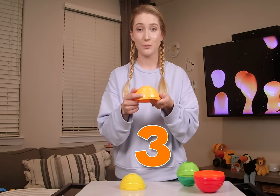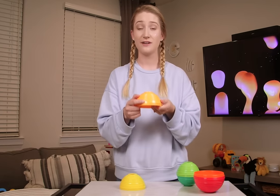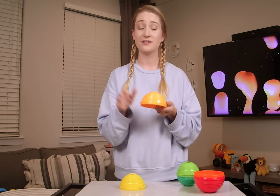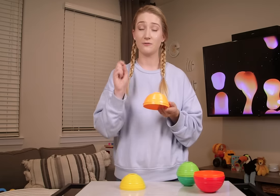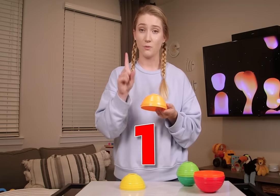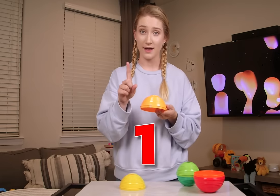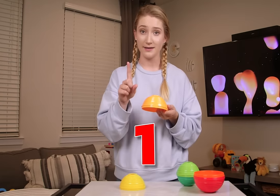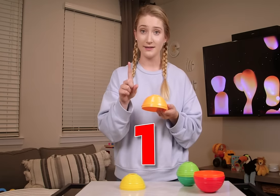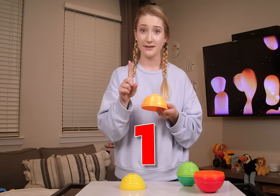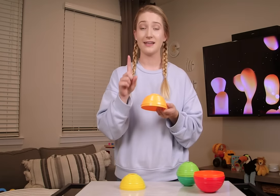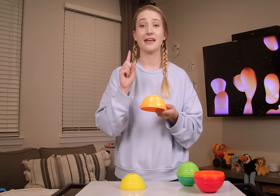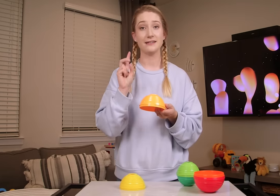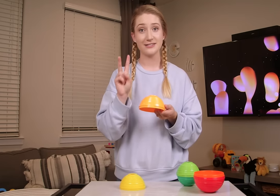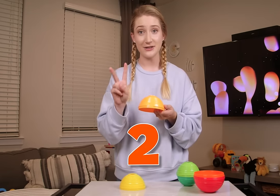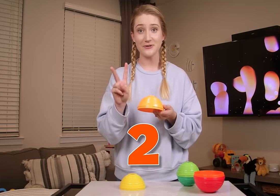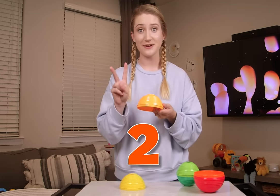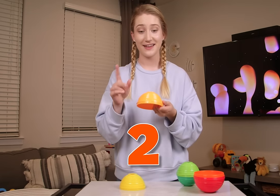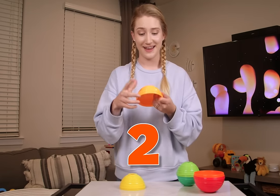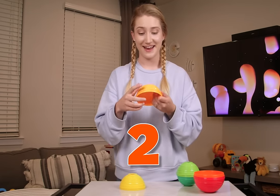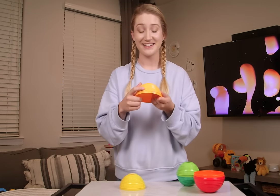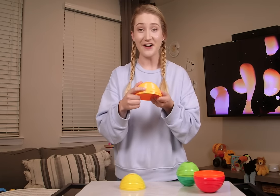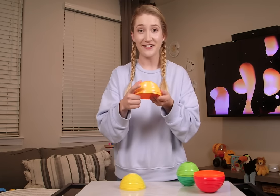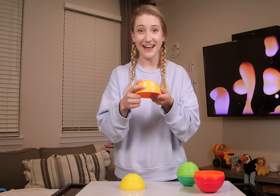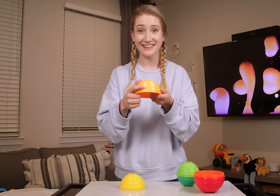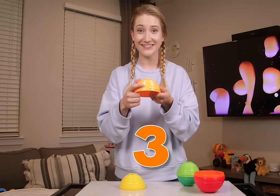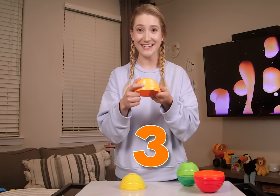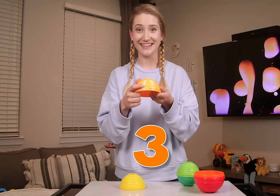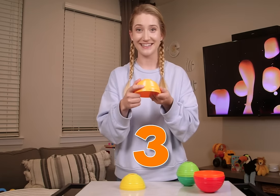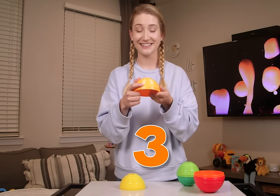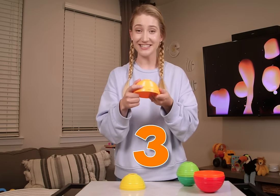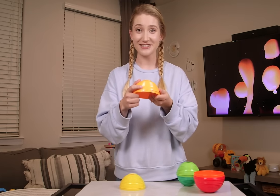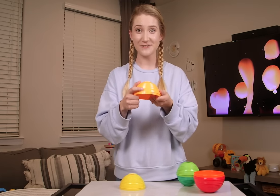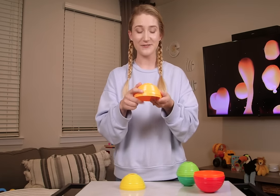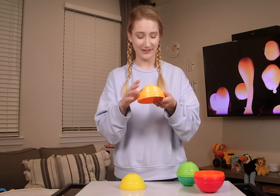We've done one. And two. And now we're at three. That's so cool.